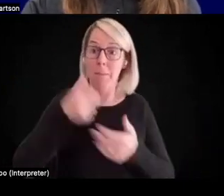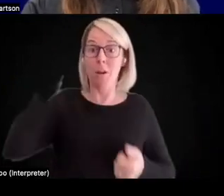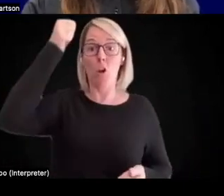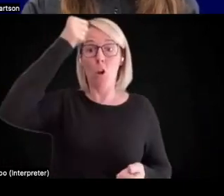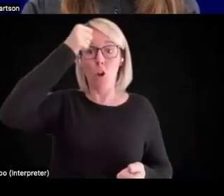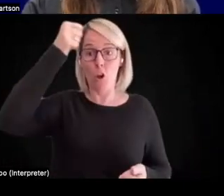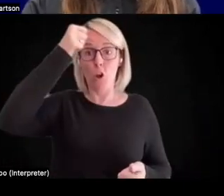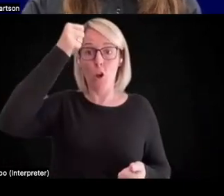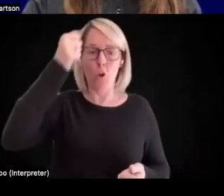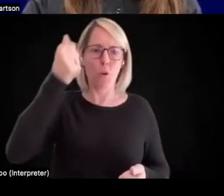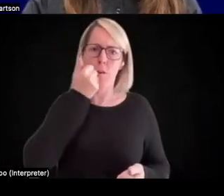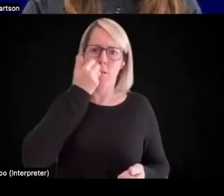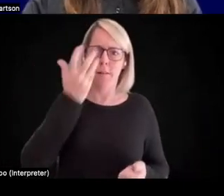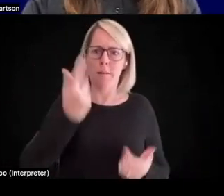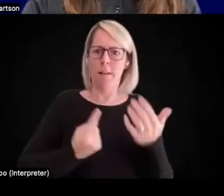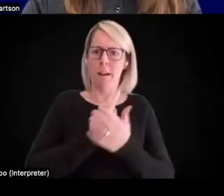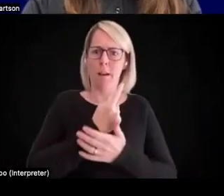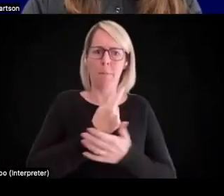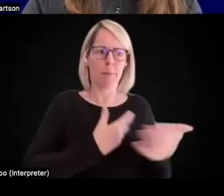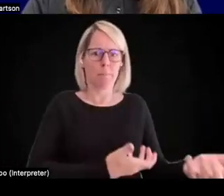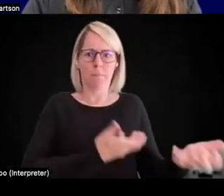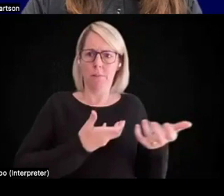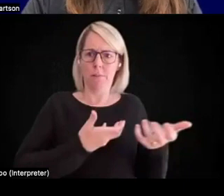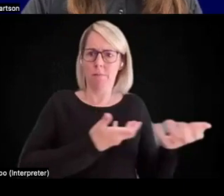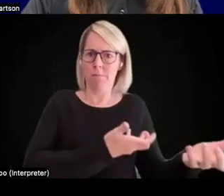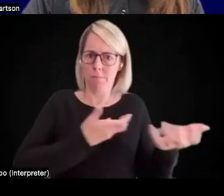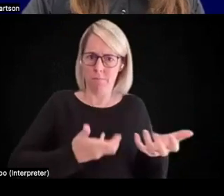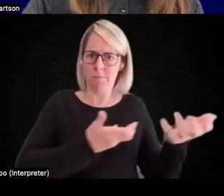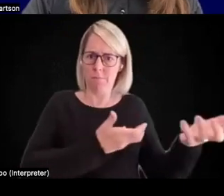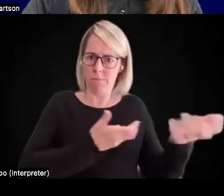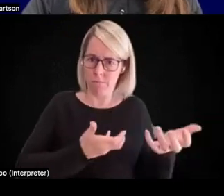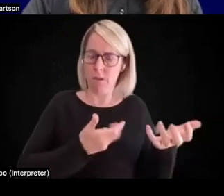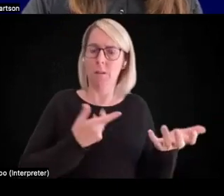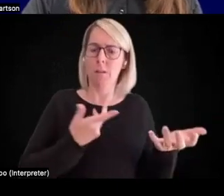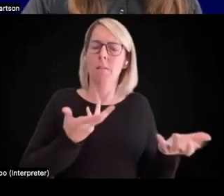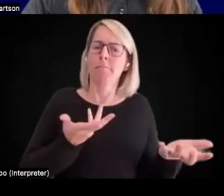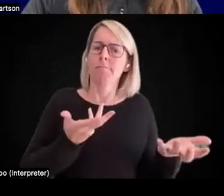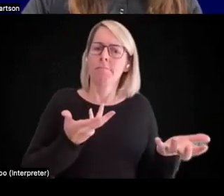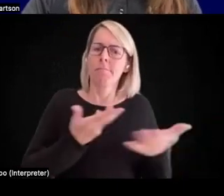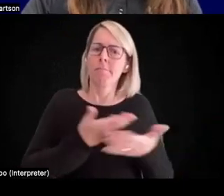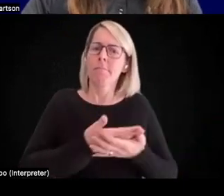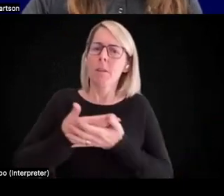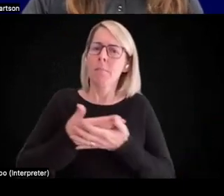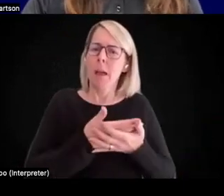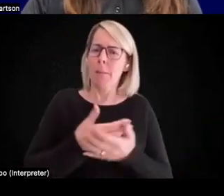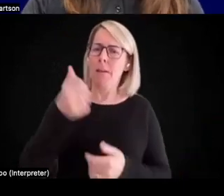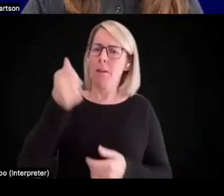so how does the baby know that that being picked up is in relation to their crying? So, there is